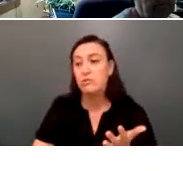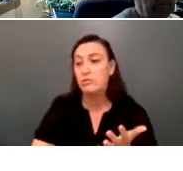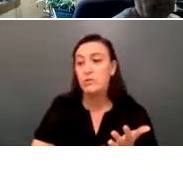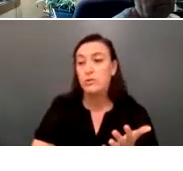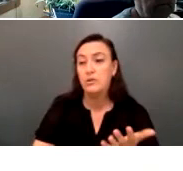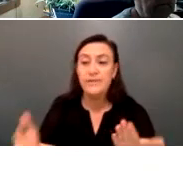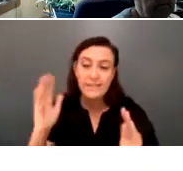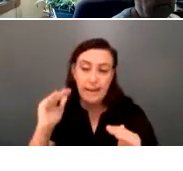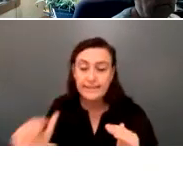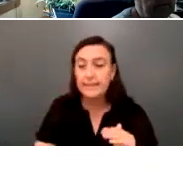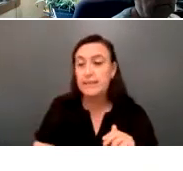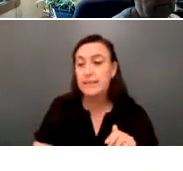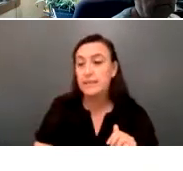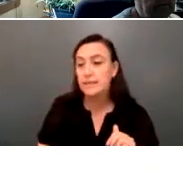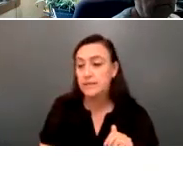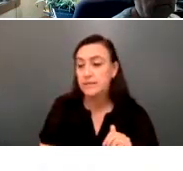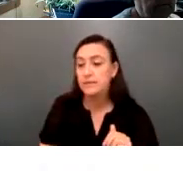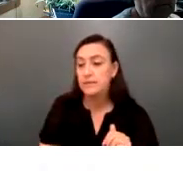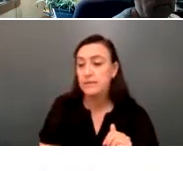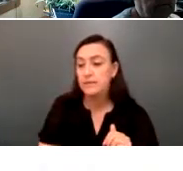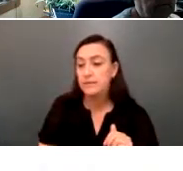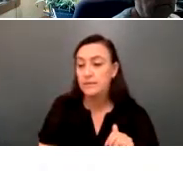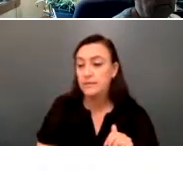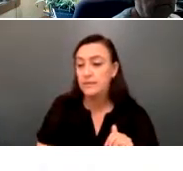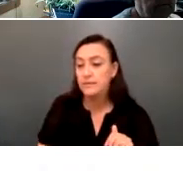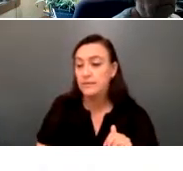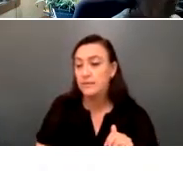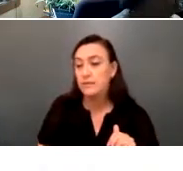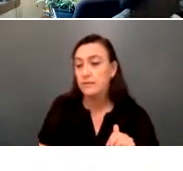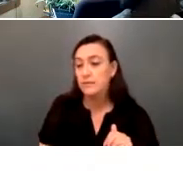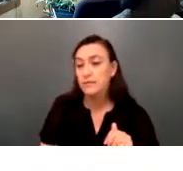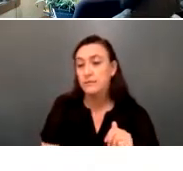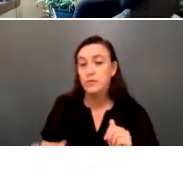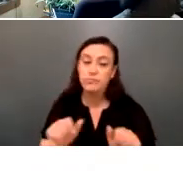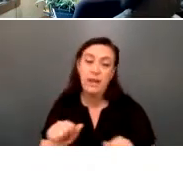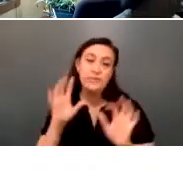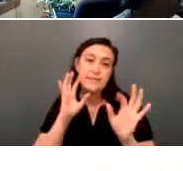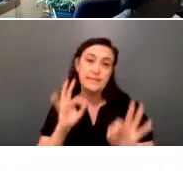It will be expected and and be able to make those decisions of of getting